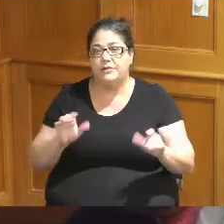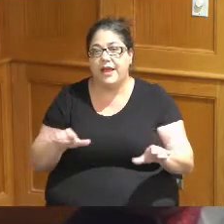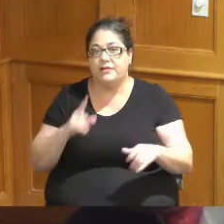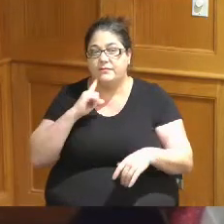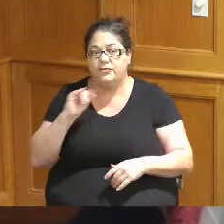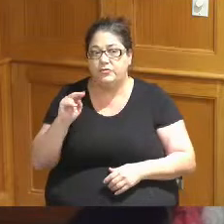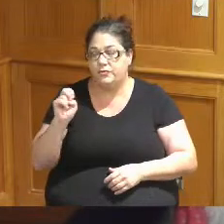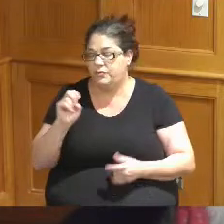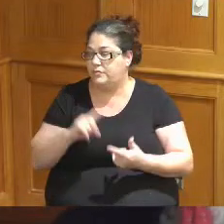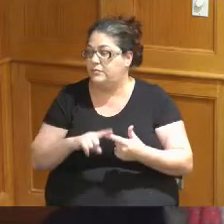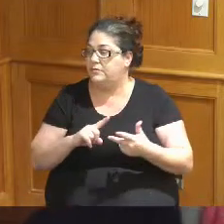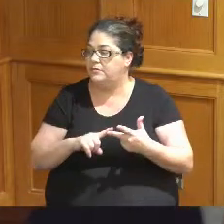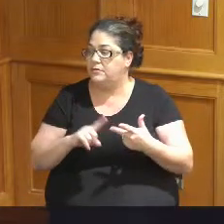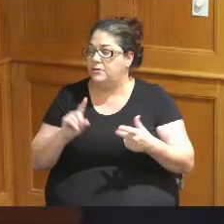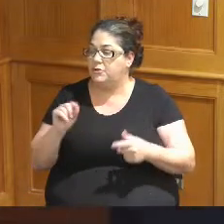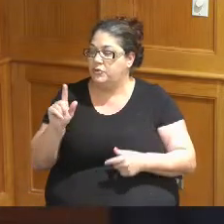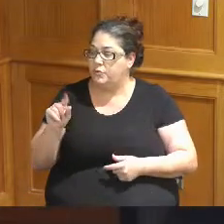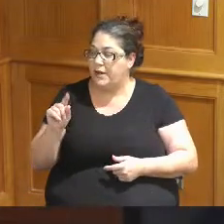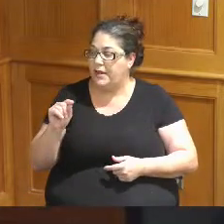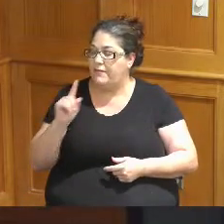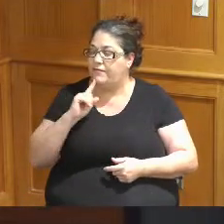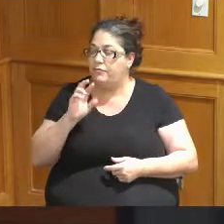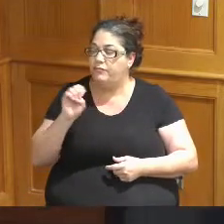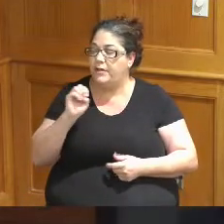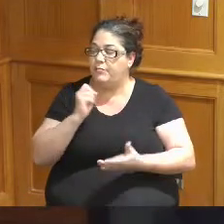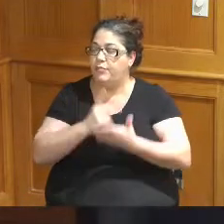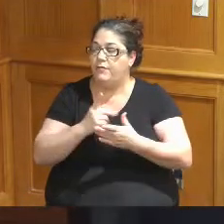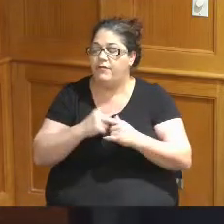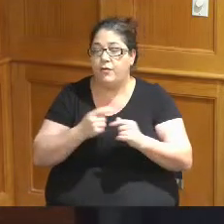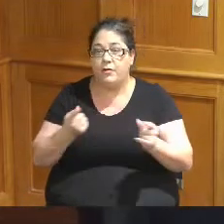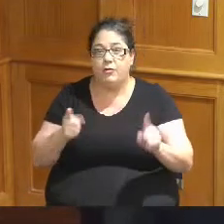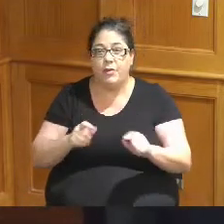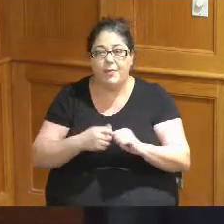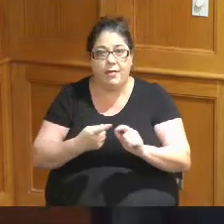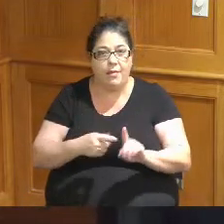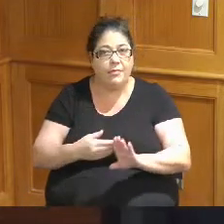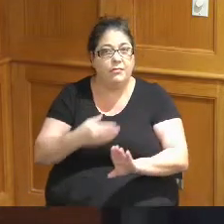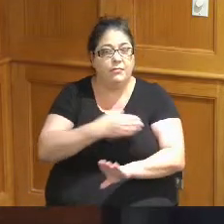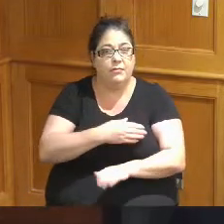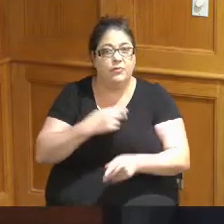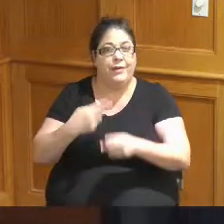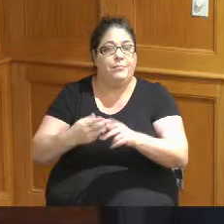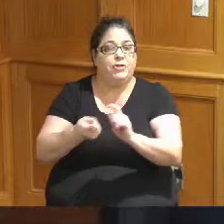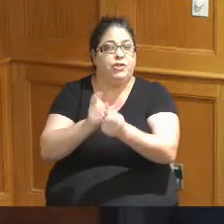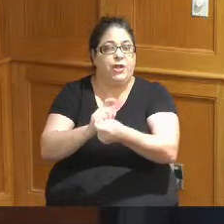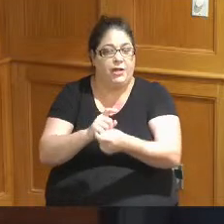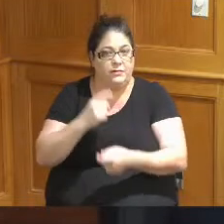item 20 is a reapproval of an agreement that was previously passed due to a name change for